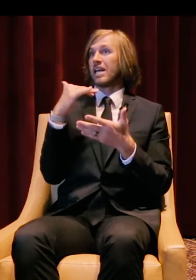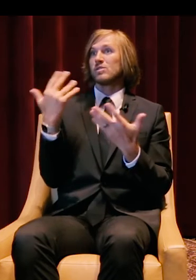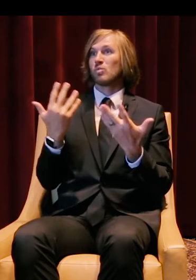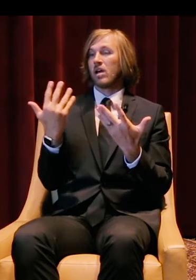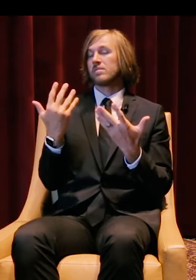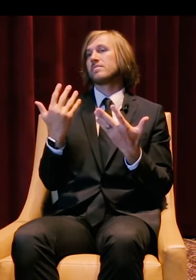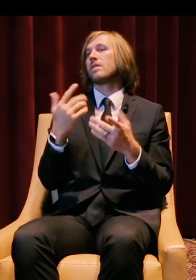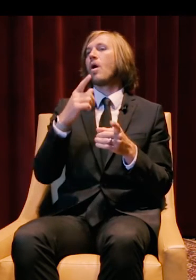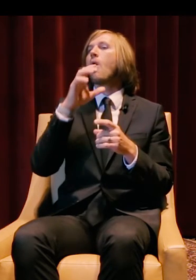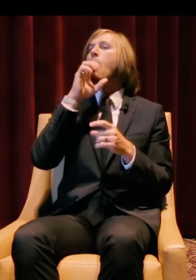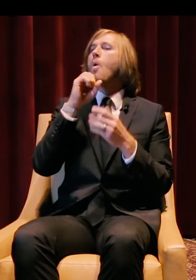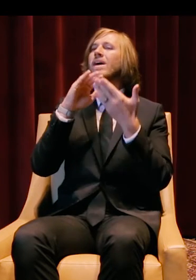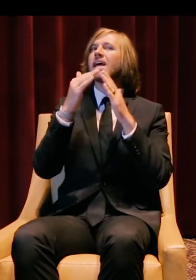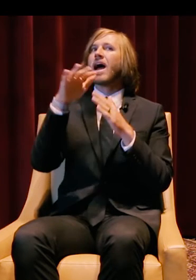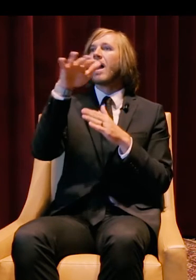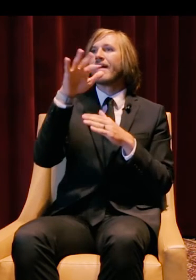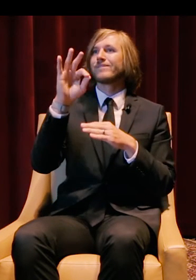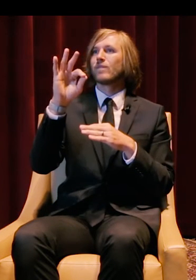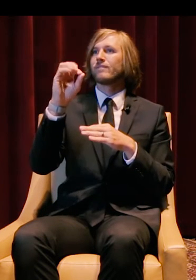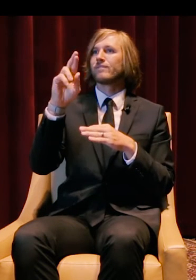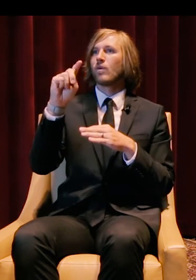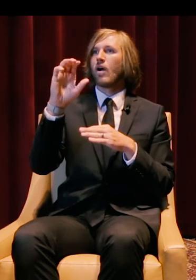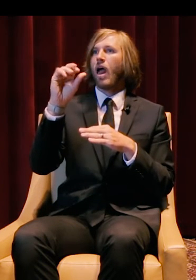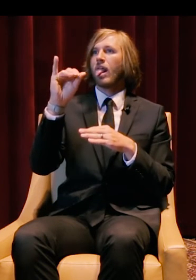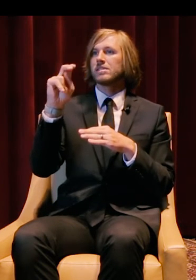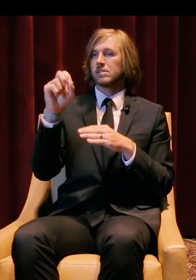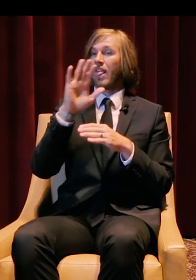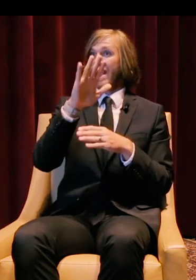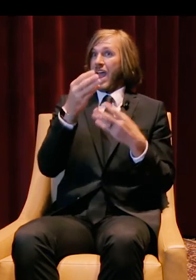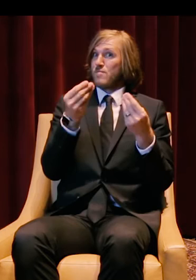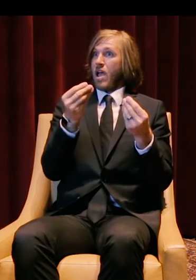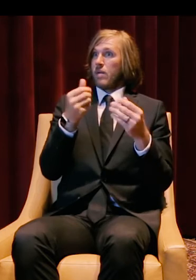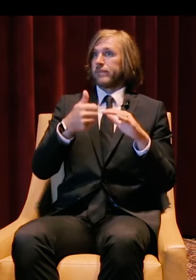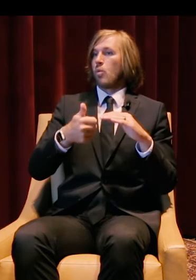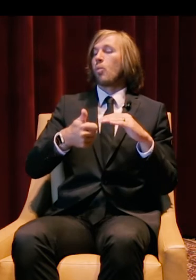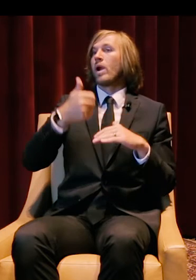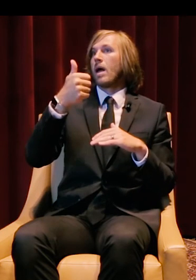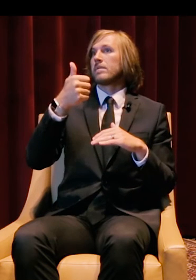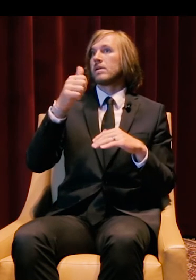was the Old Town area in Fort Collins, and those properties went up about 10.75%.